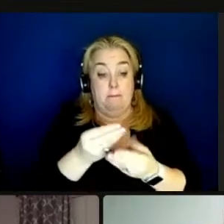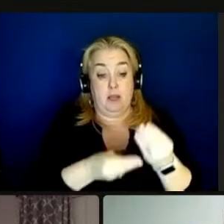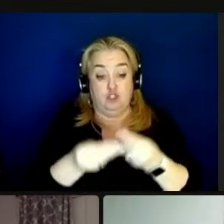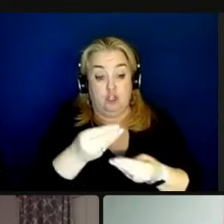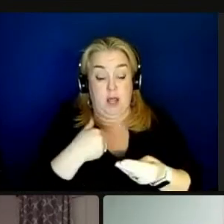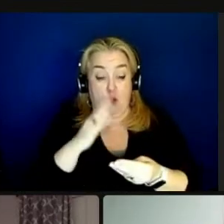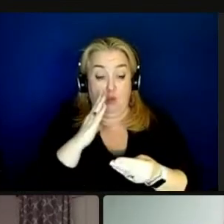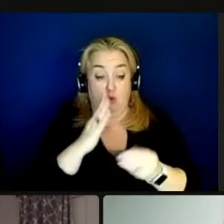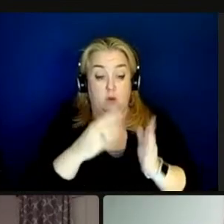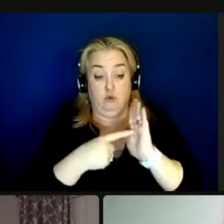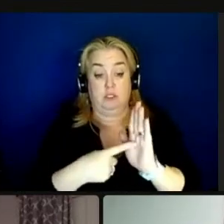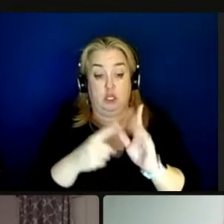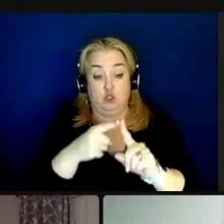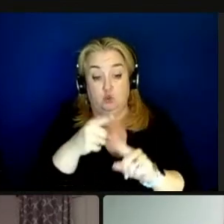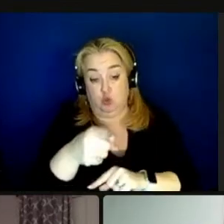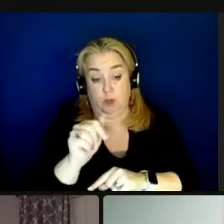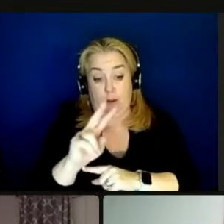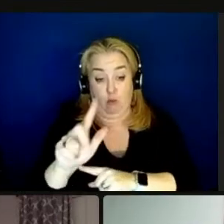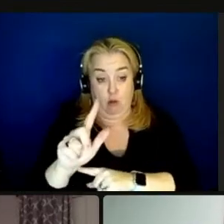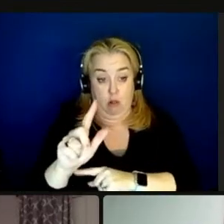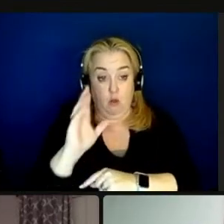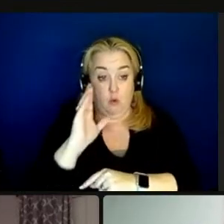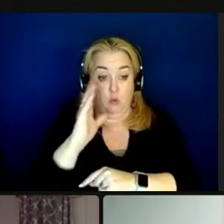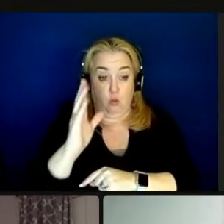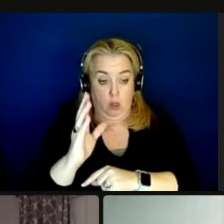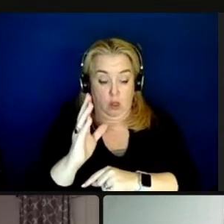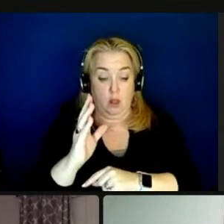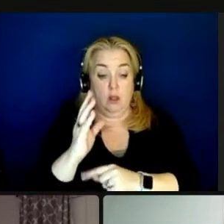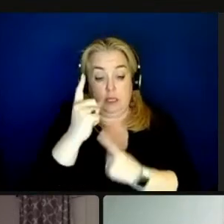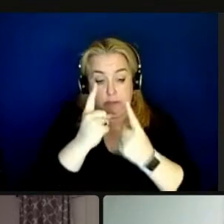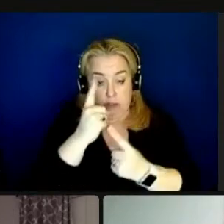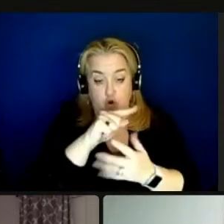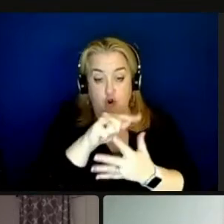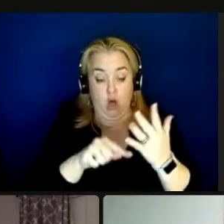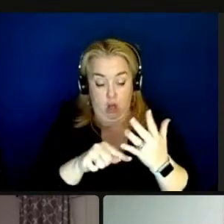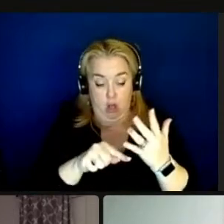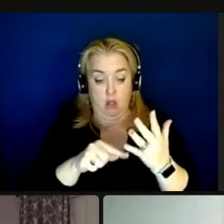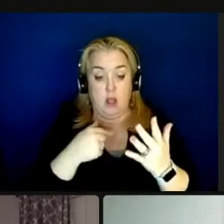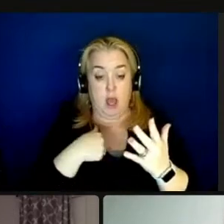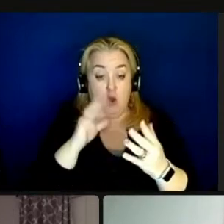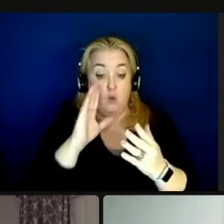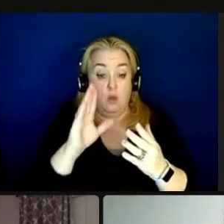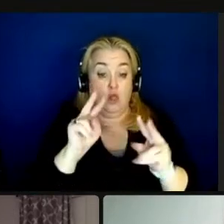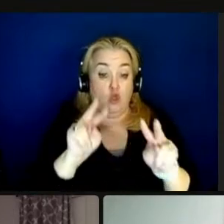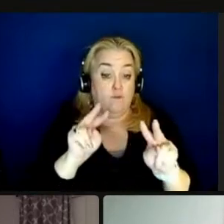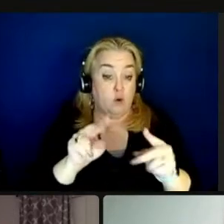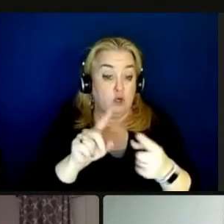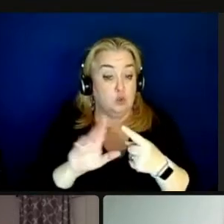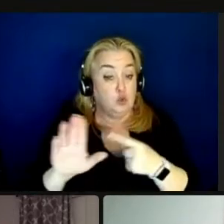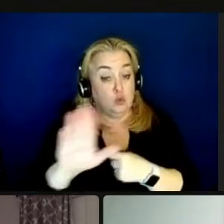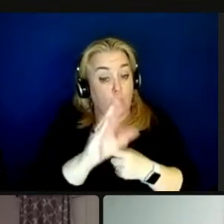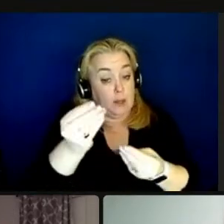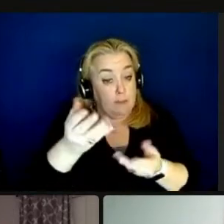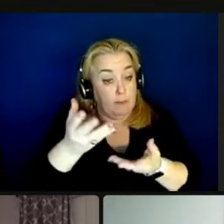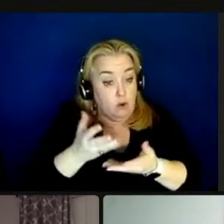BE PART OF OUR CORE SERVICES ON